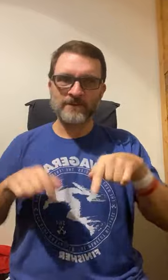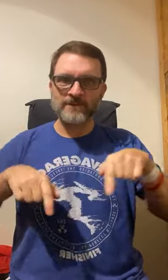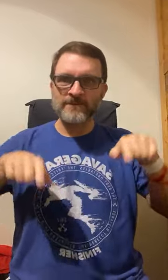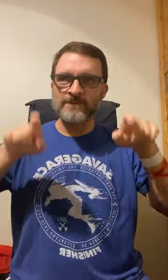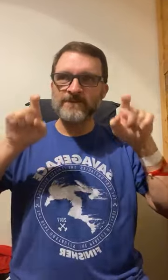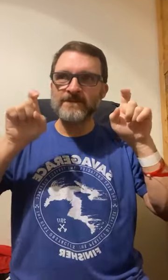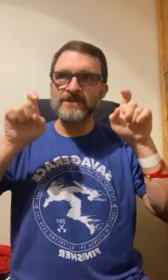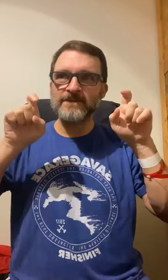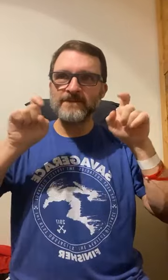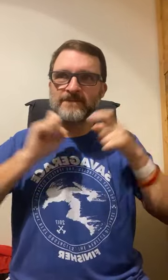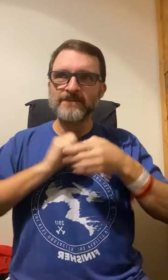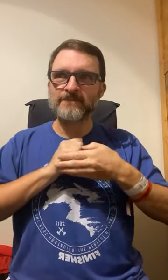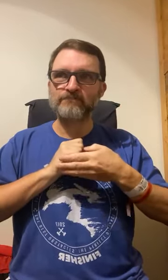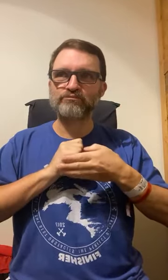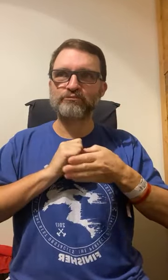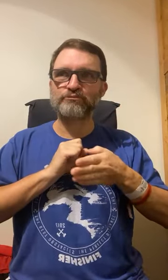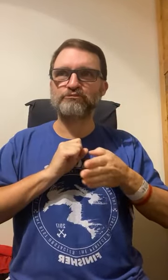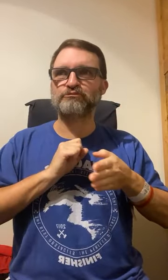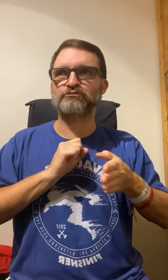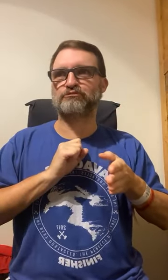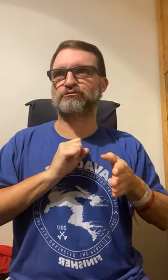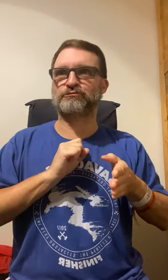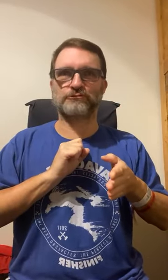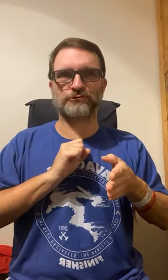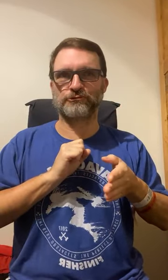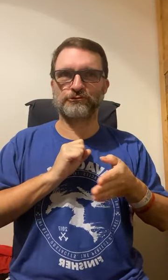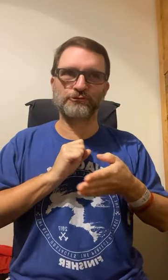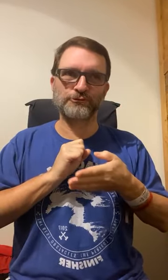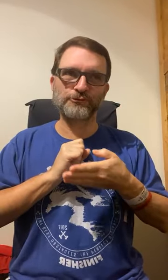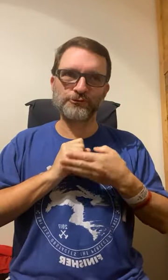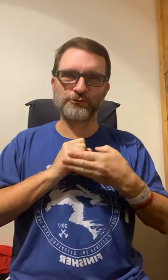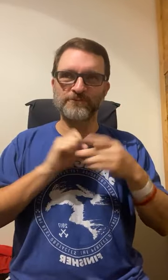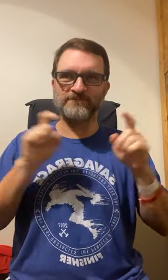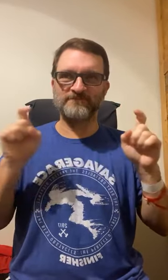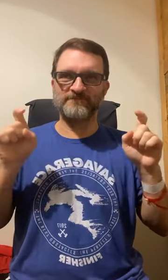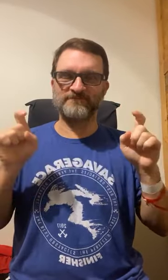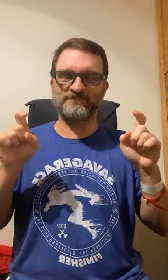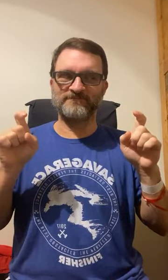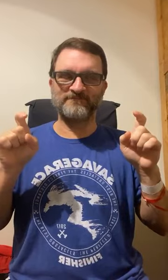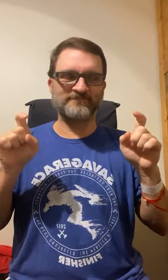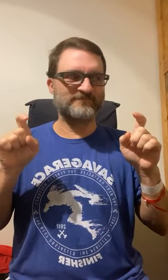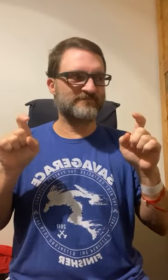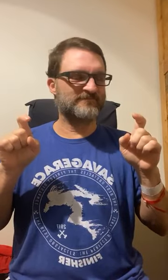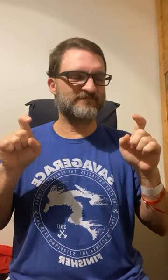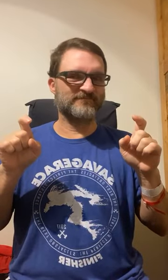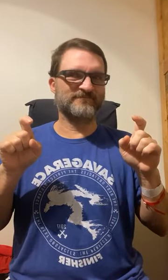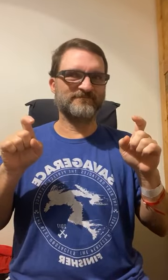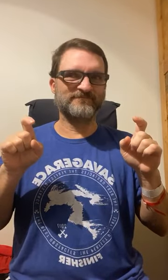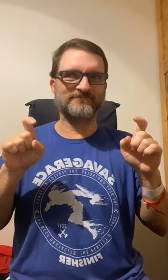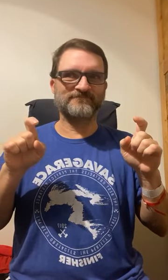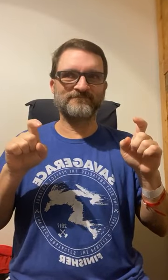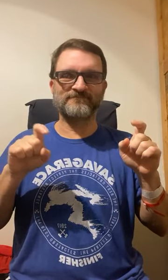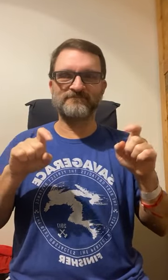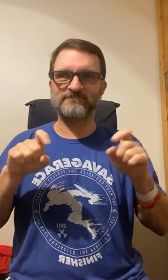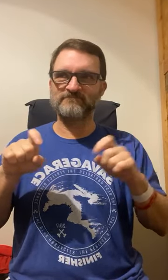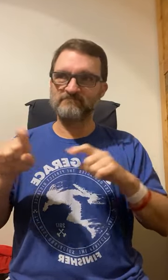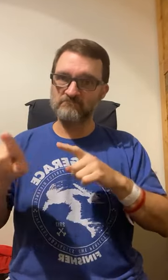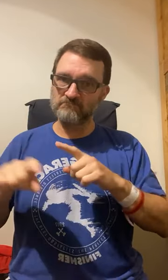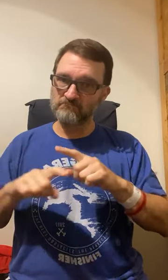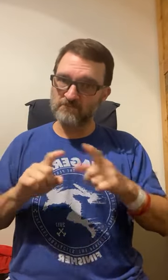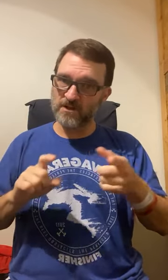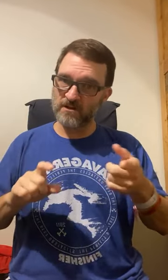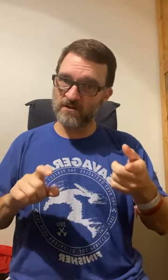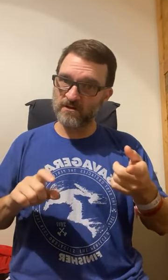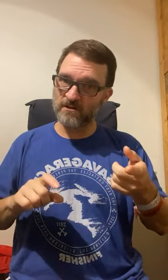I went to the bathroom and lift my legs in squat position and waited. It was just a long fart being released.